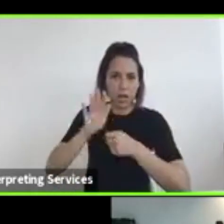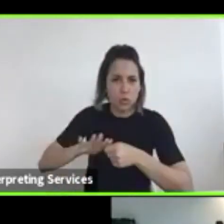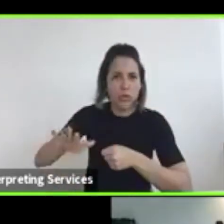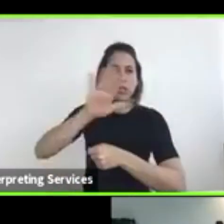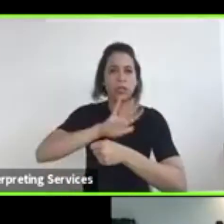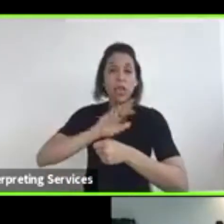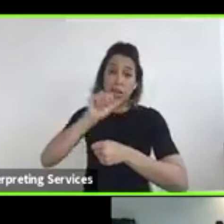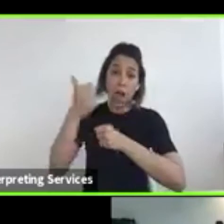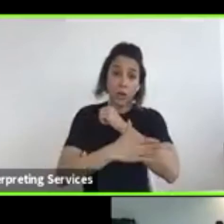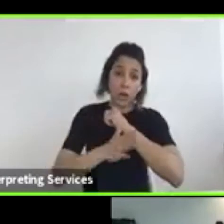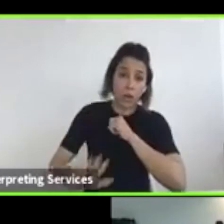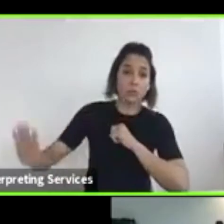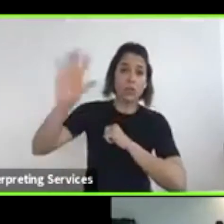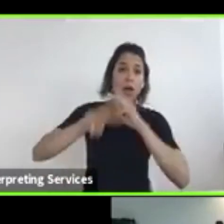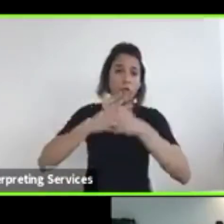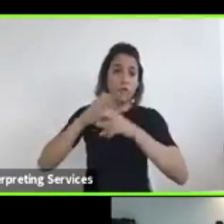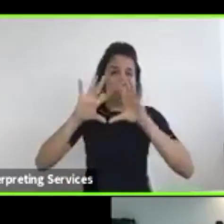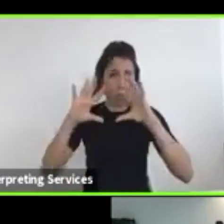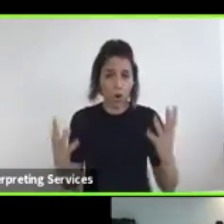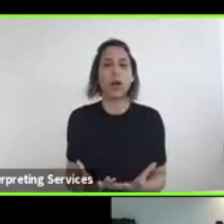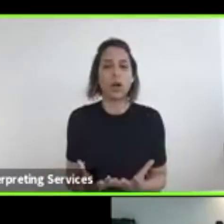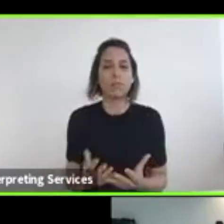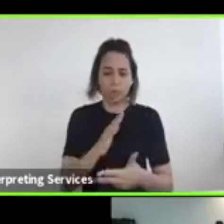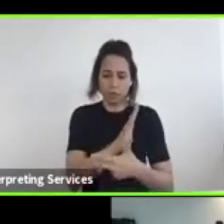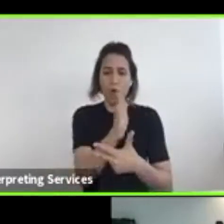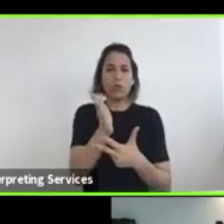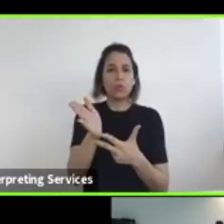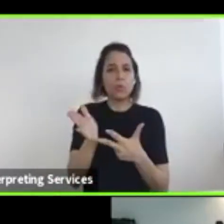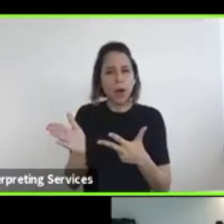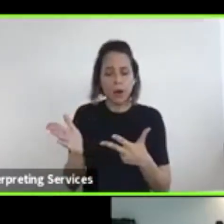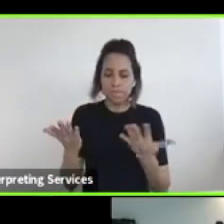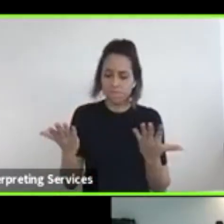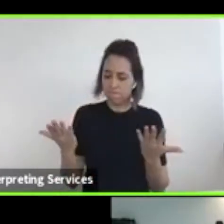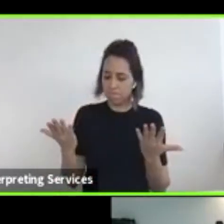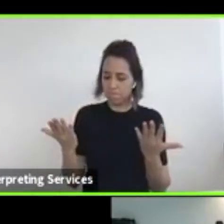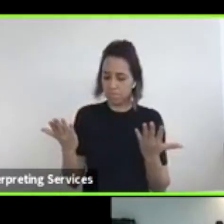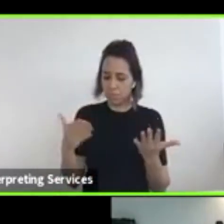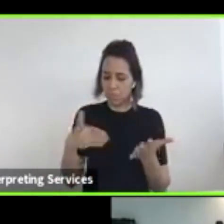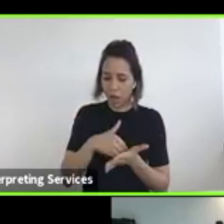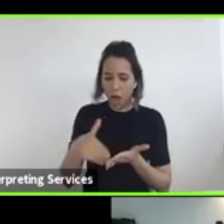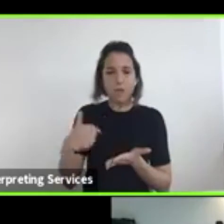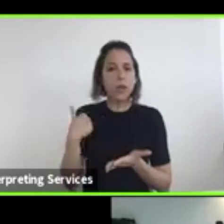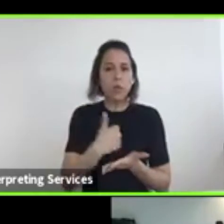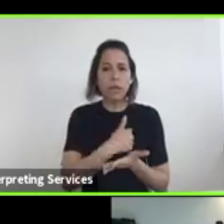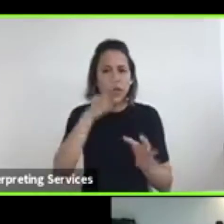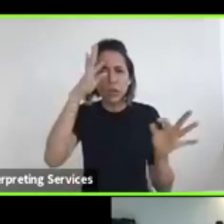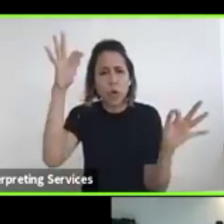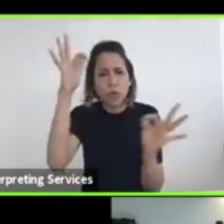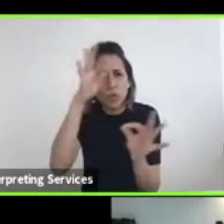AND SO, YOU KNOW, OFTEN WE DON'T KNOW, BECAUSE OF THE ERASURE, BECAUSE OF THE